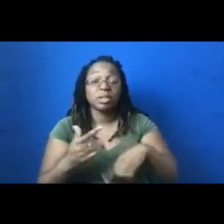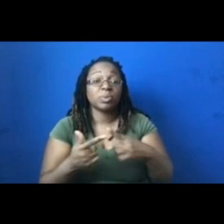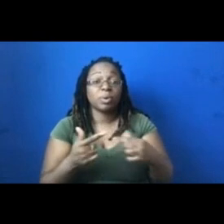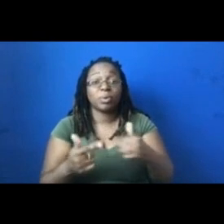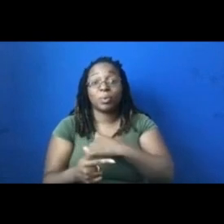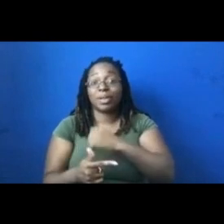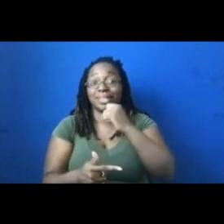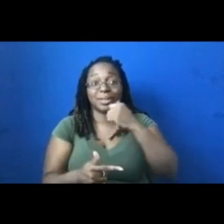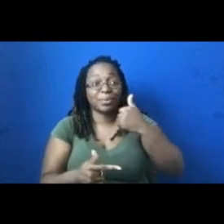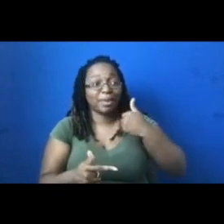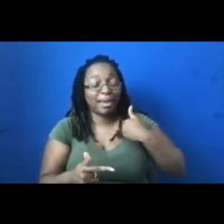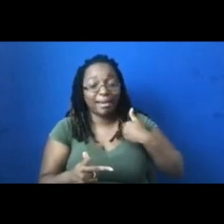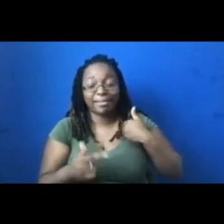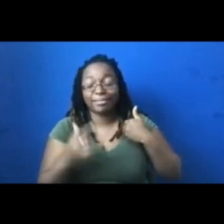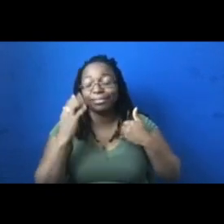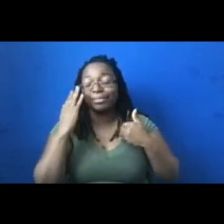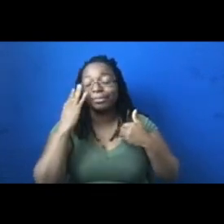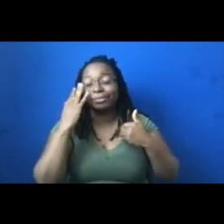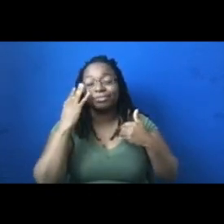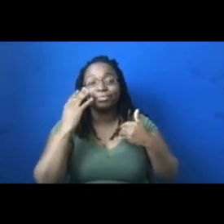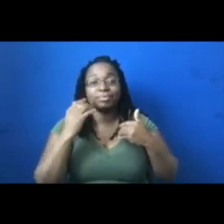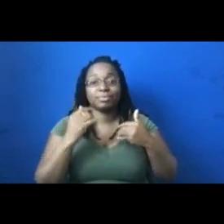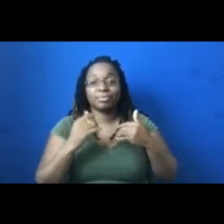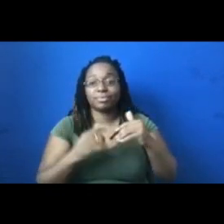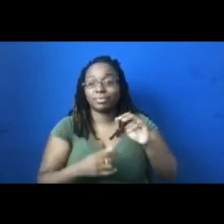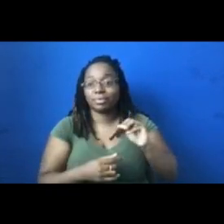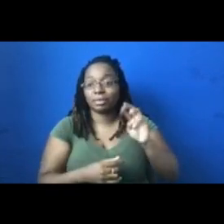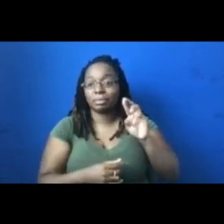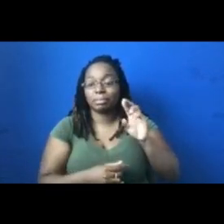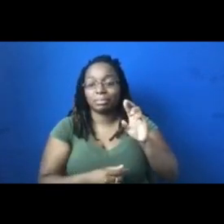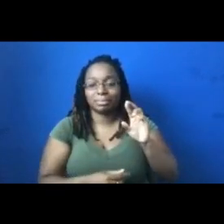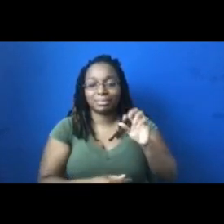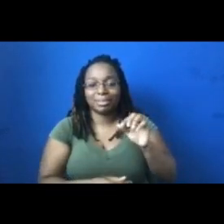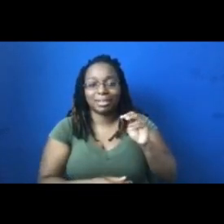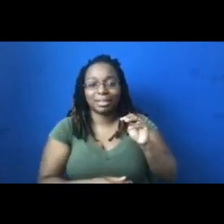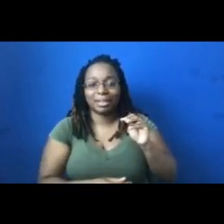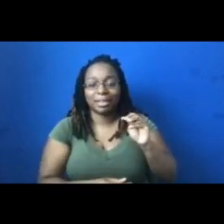benefit of Ms. Williams who's doing the interpreting for us